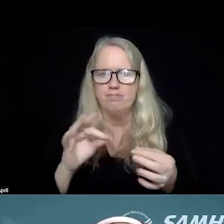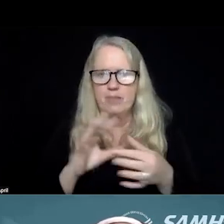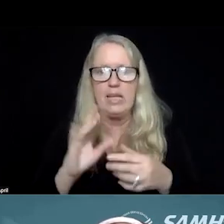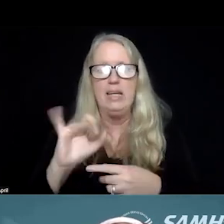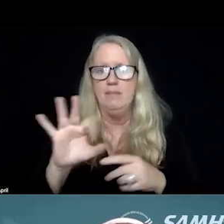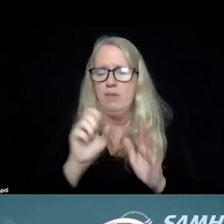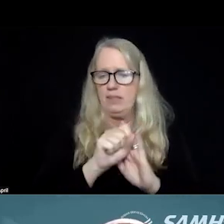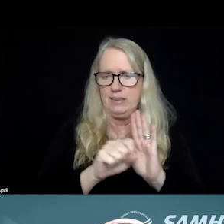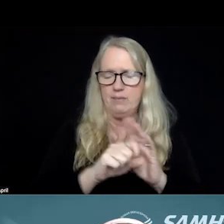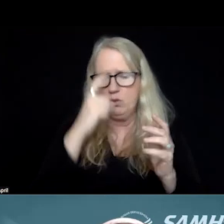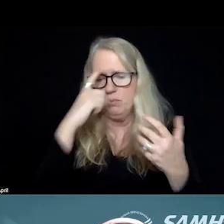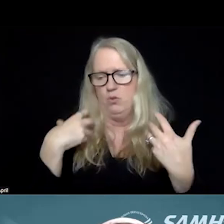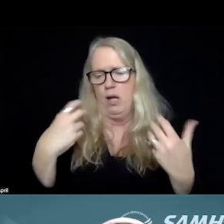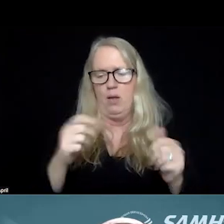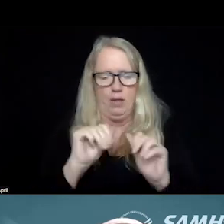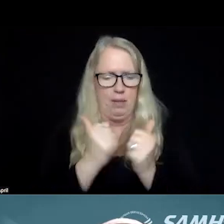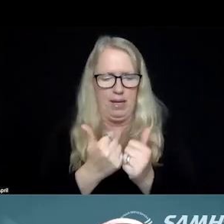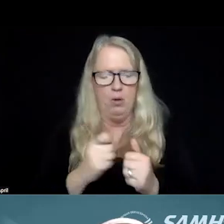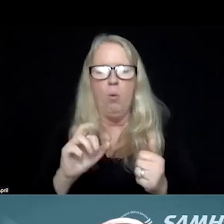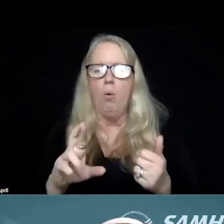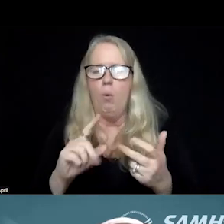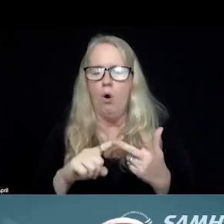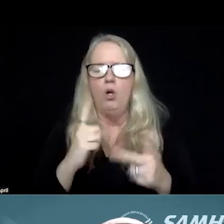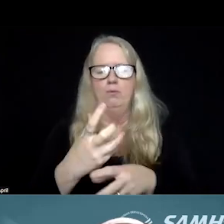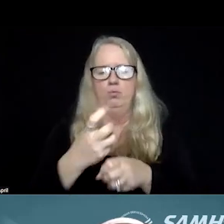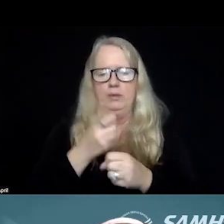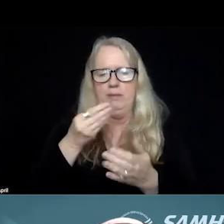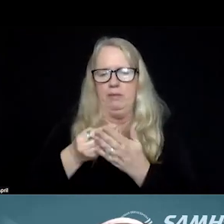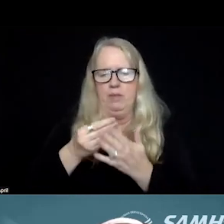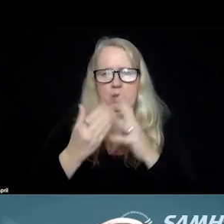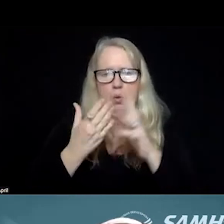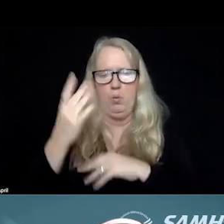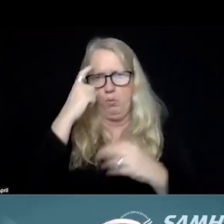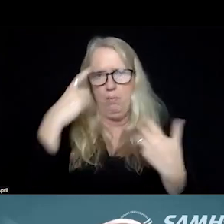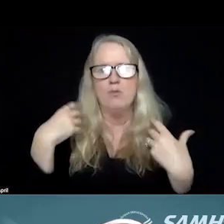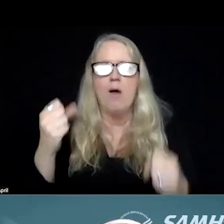STATE AGENCY OR IF YOU ARE RECEIVING FUNDING THROUGH THE MENTAL HEALTH BLOCK GRANT.